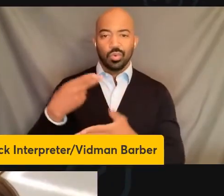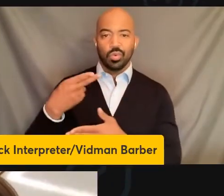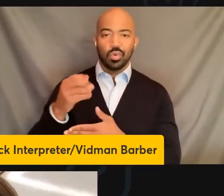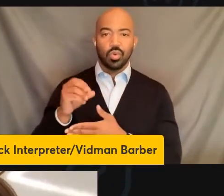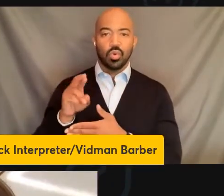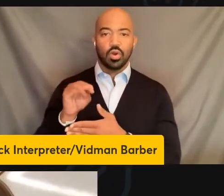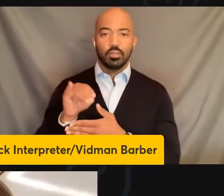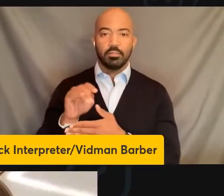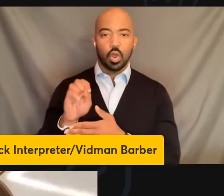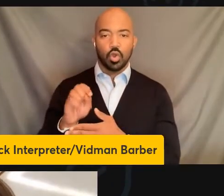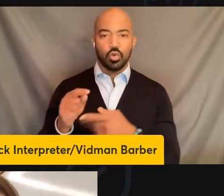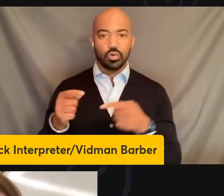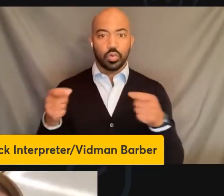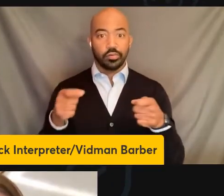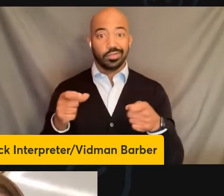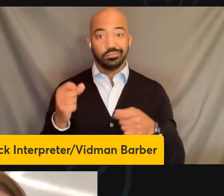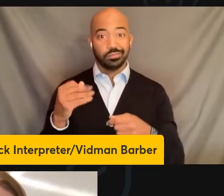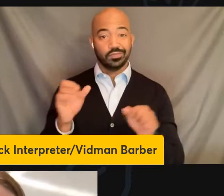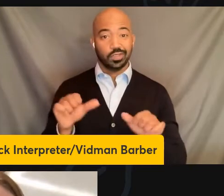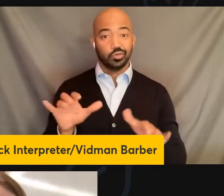if so, could you use a model like the over x type?